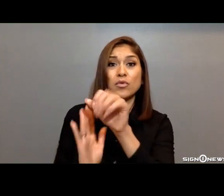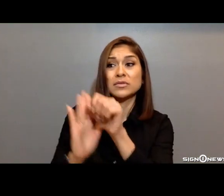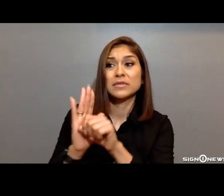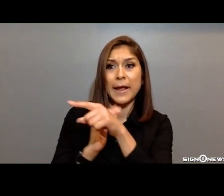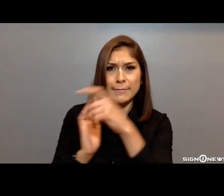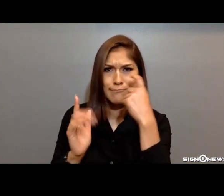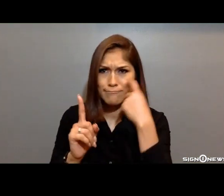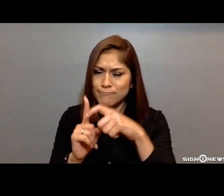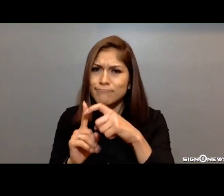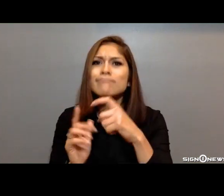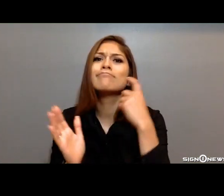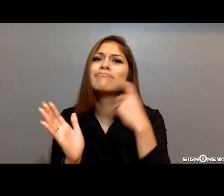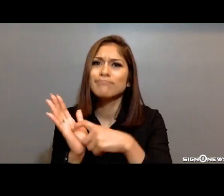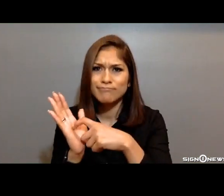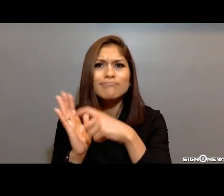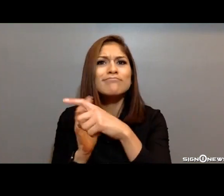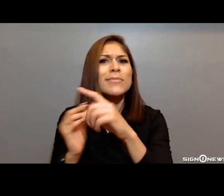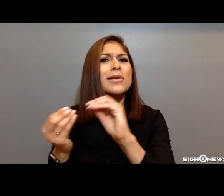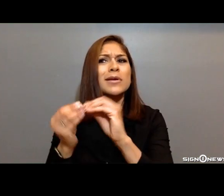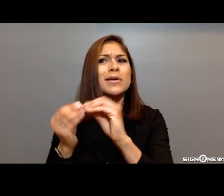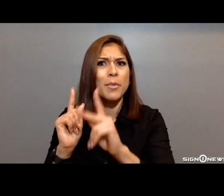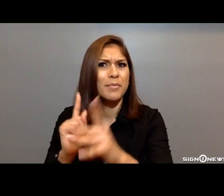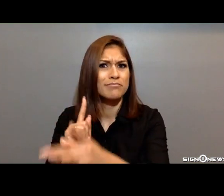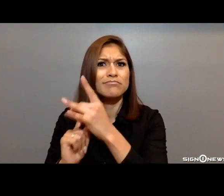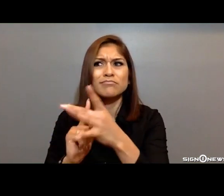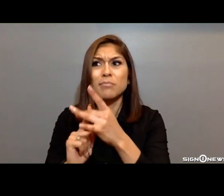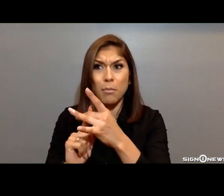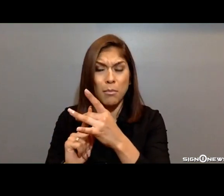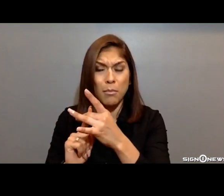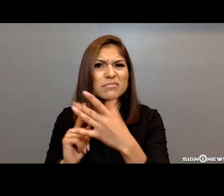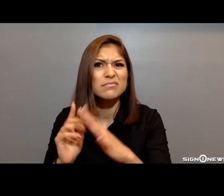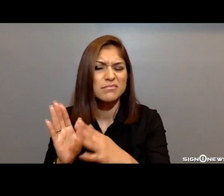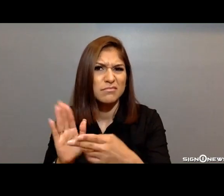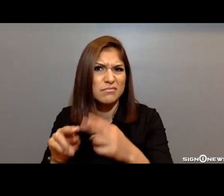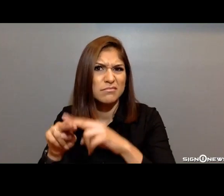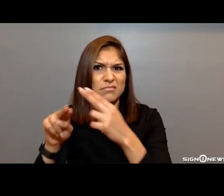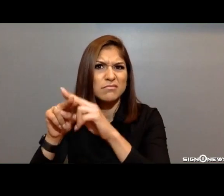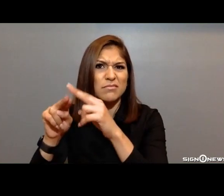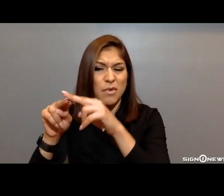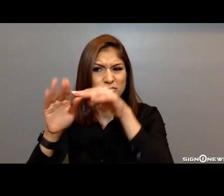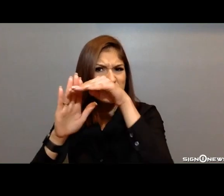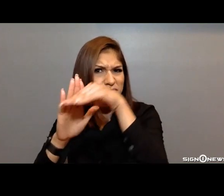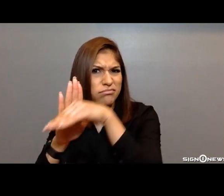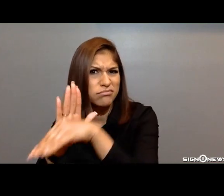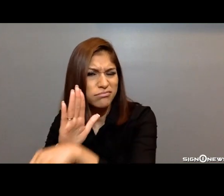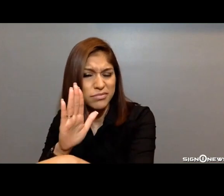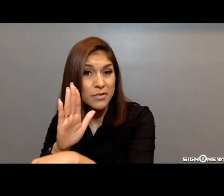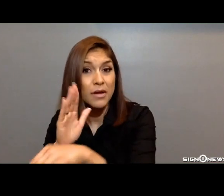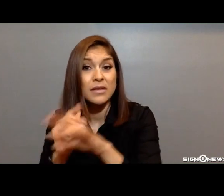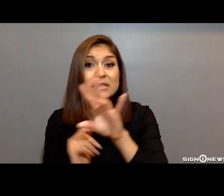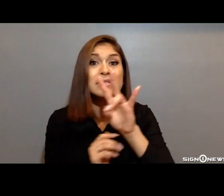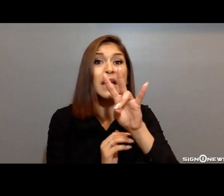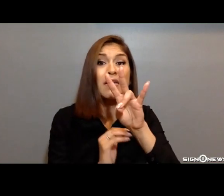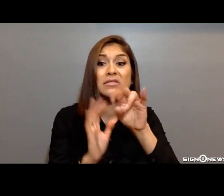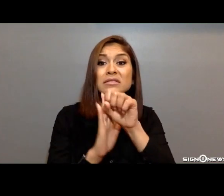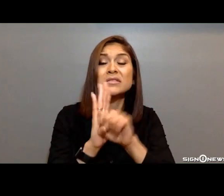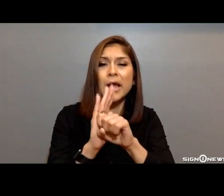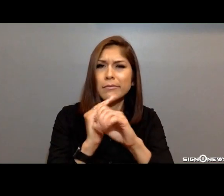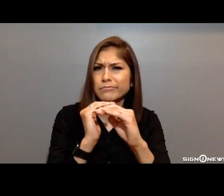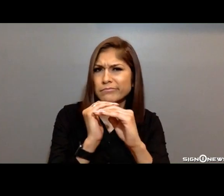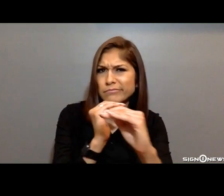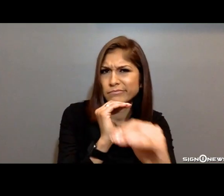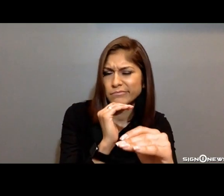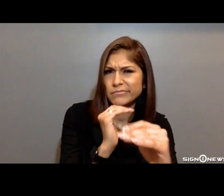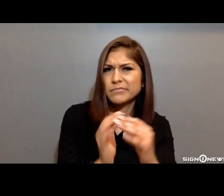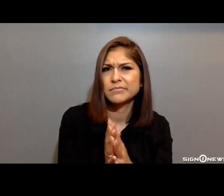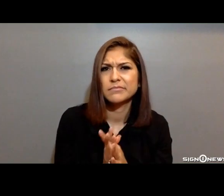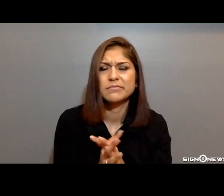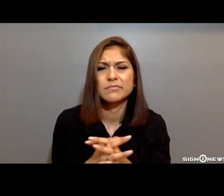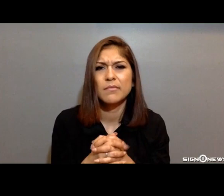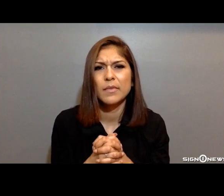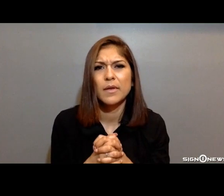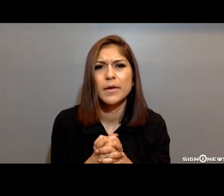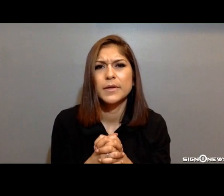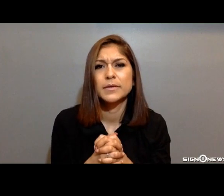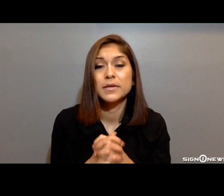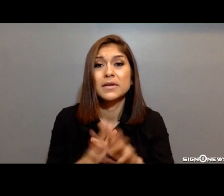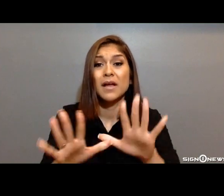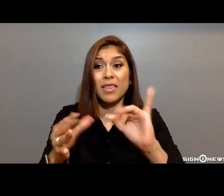24 states are seeing a decrease in cases while seven are holding steady.